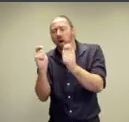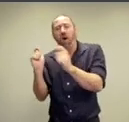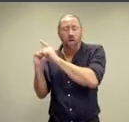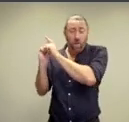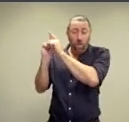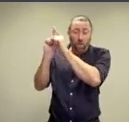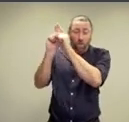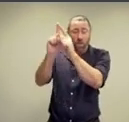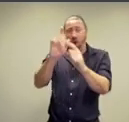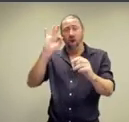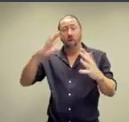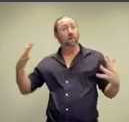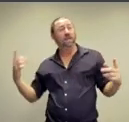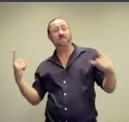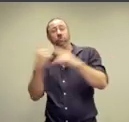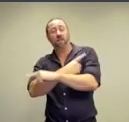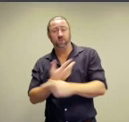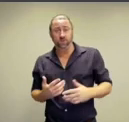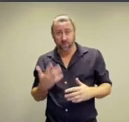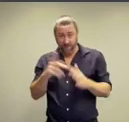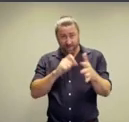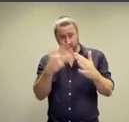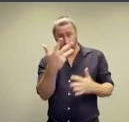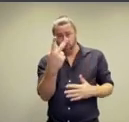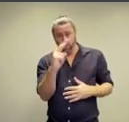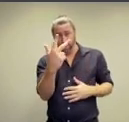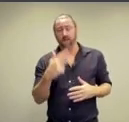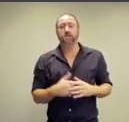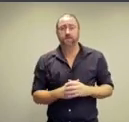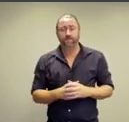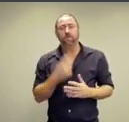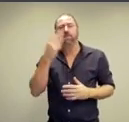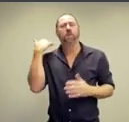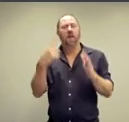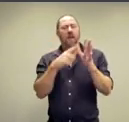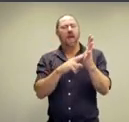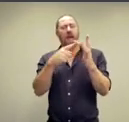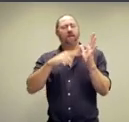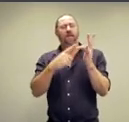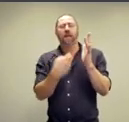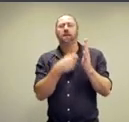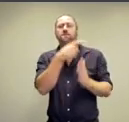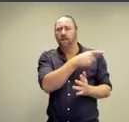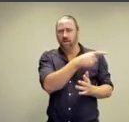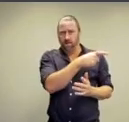identical to the one first sold in 1928. Interestingly, the early aviator